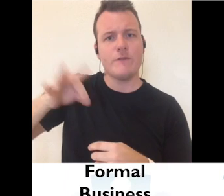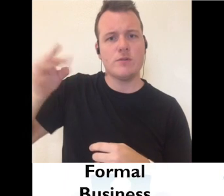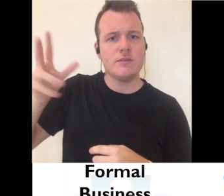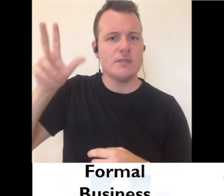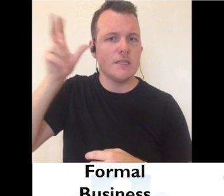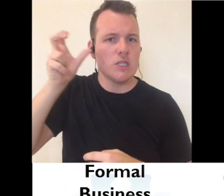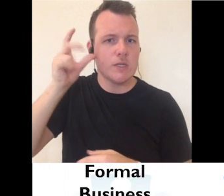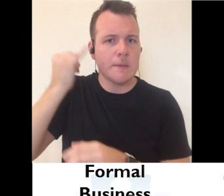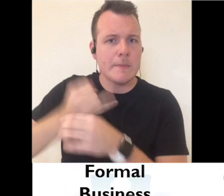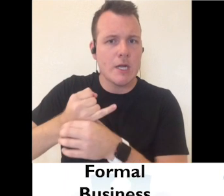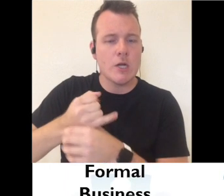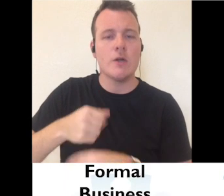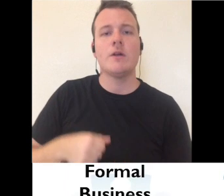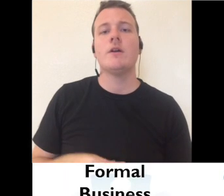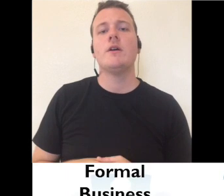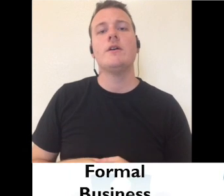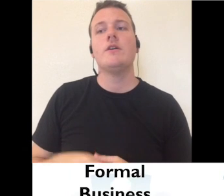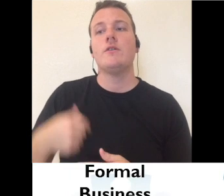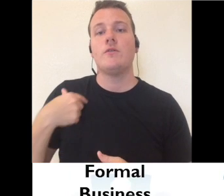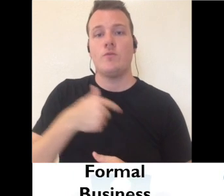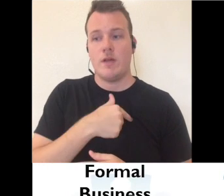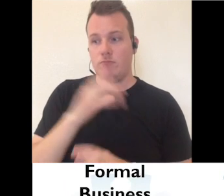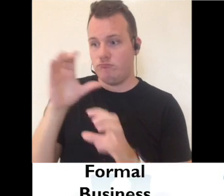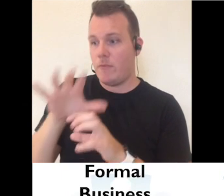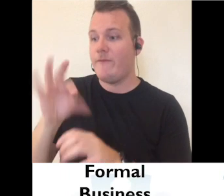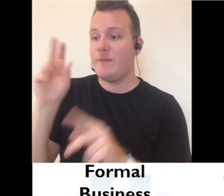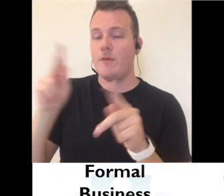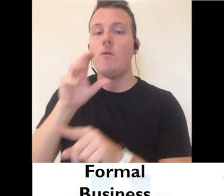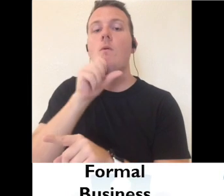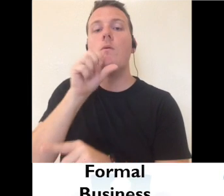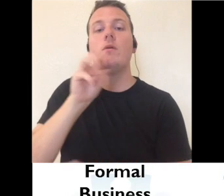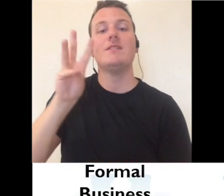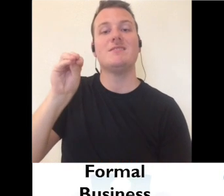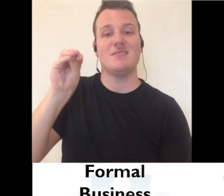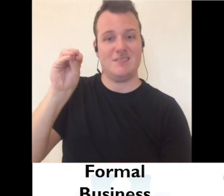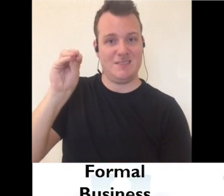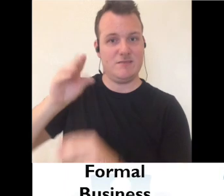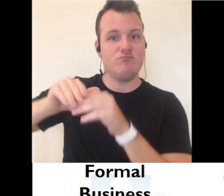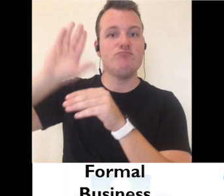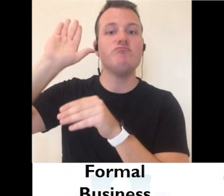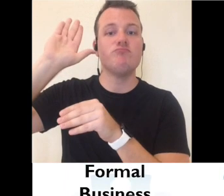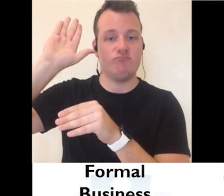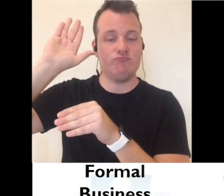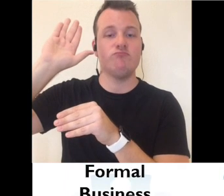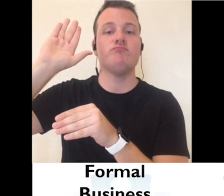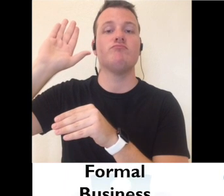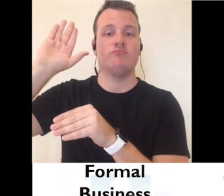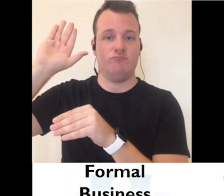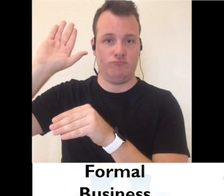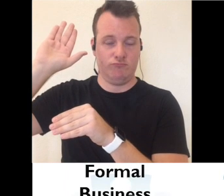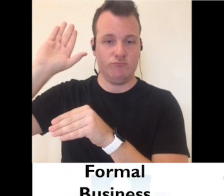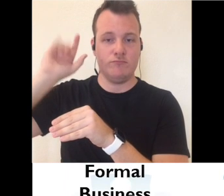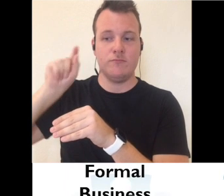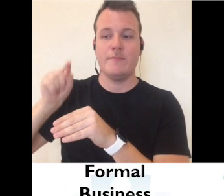in our area 60 or over that- that really wanted to be with their families and